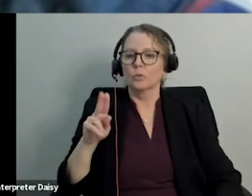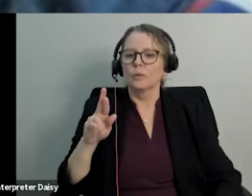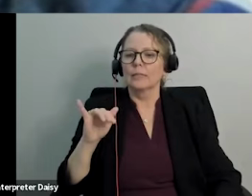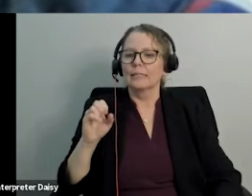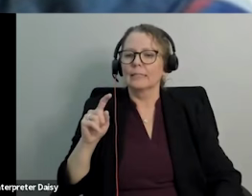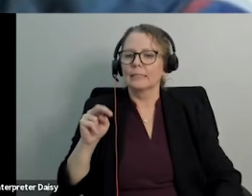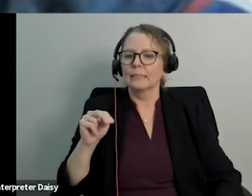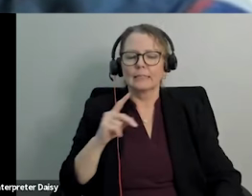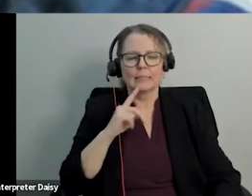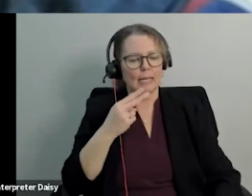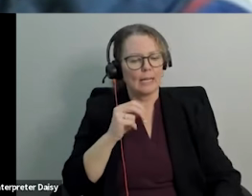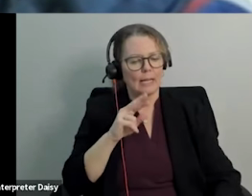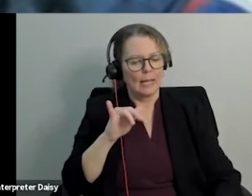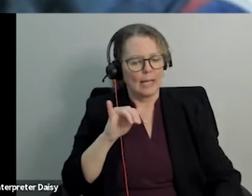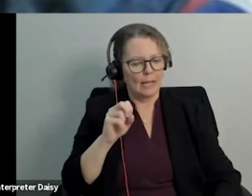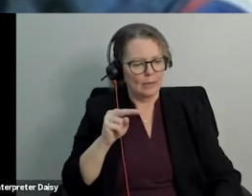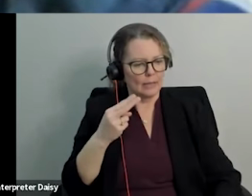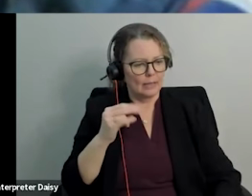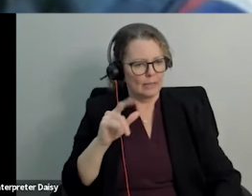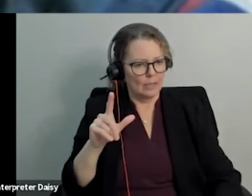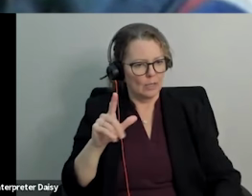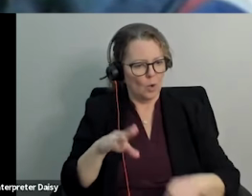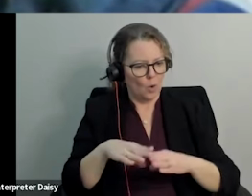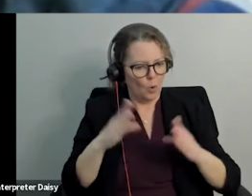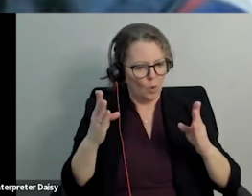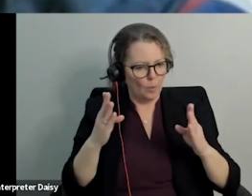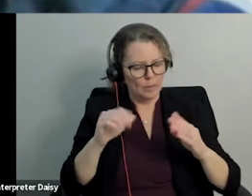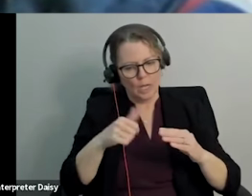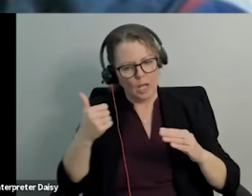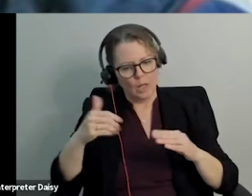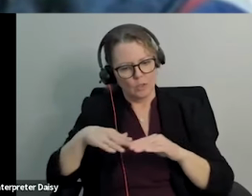"Is Harris-Hillman open to autistic children that are otherwise able-bodied?